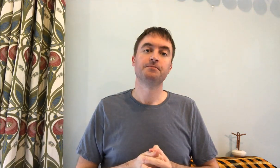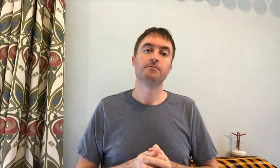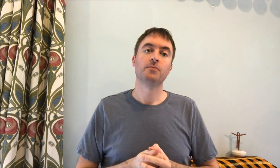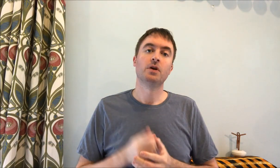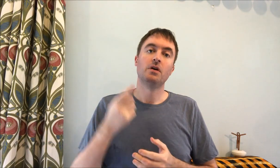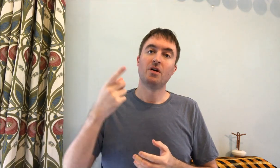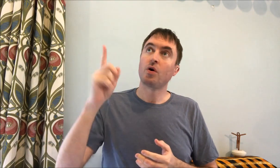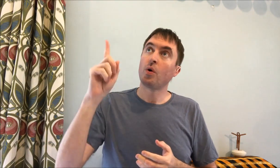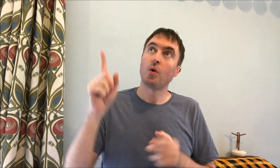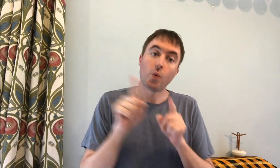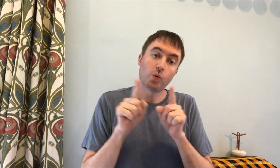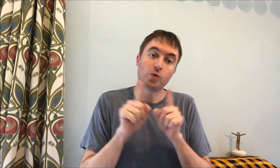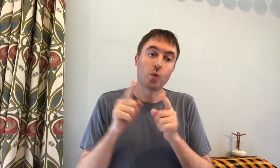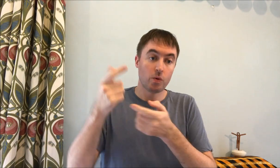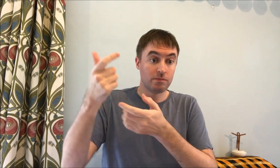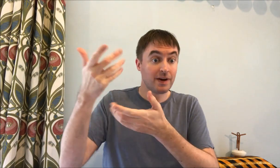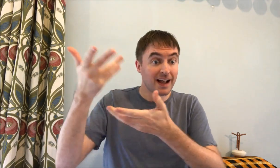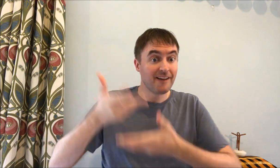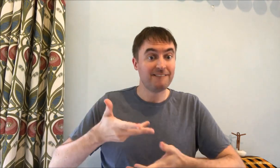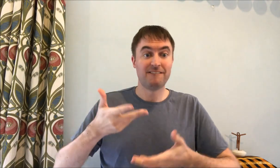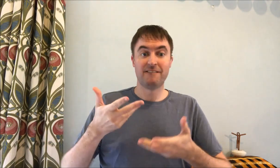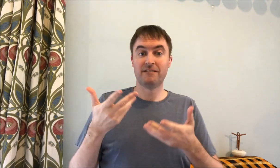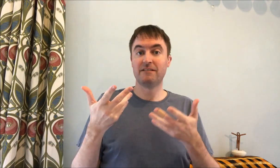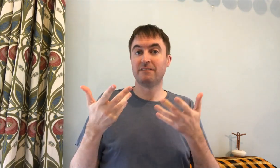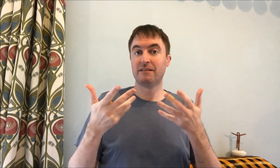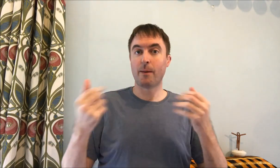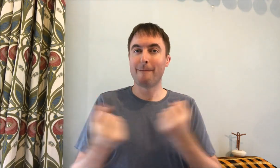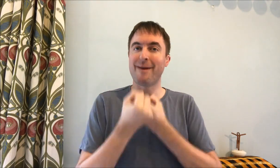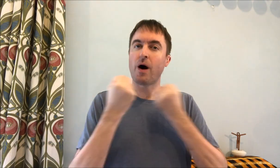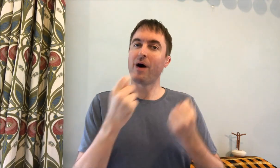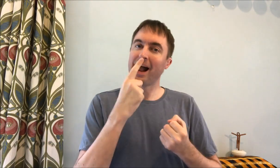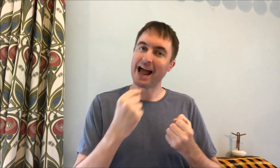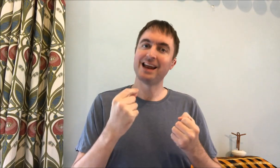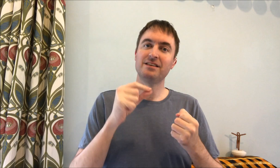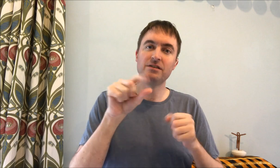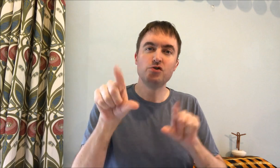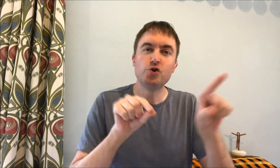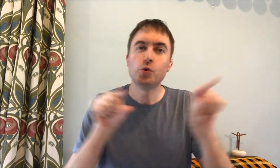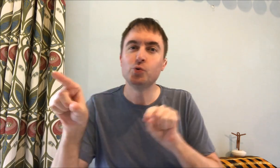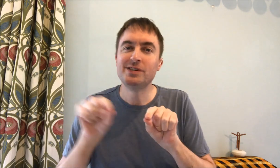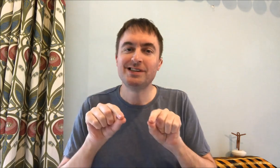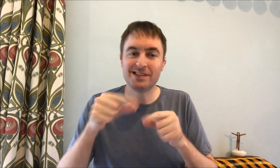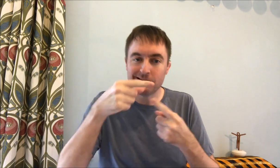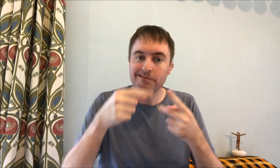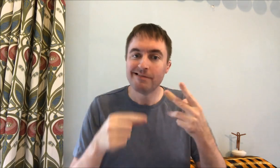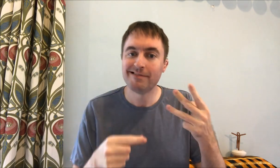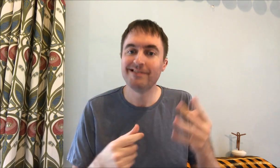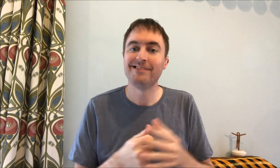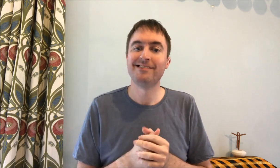God also gifted us with the ability to make choices,